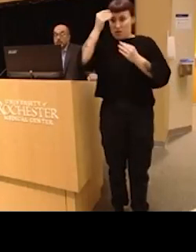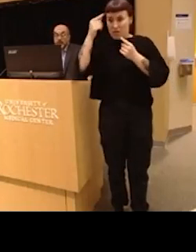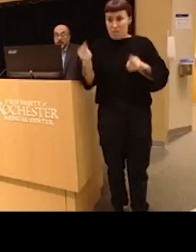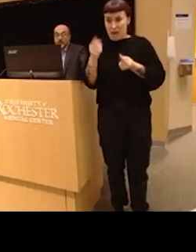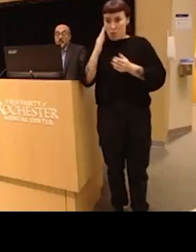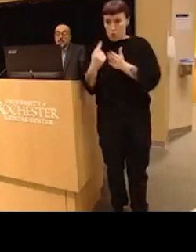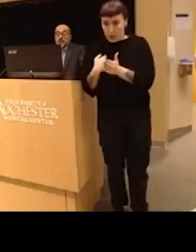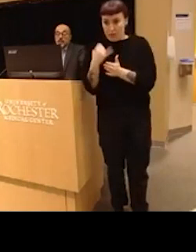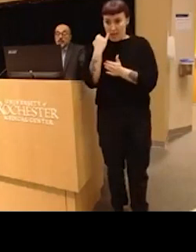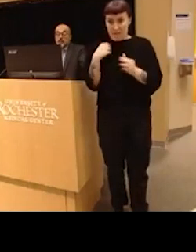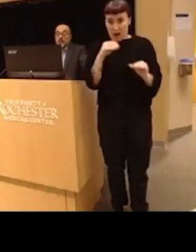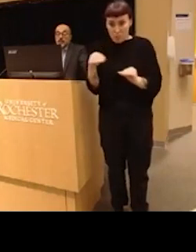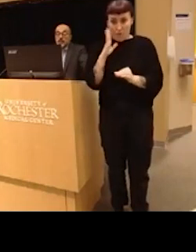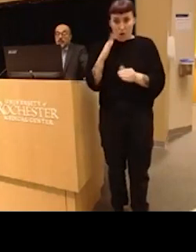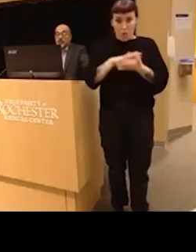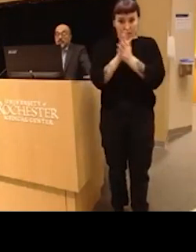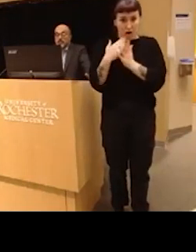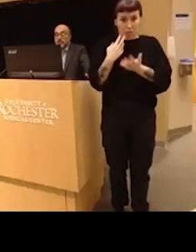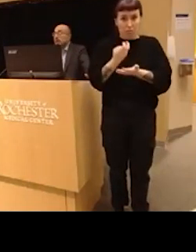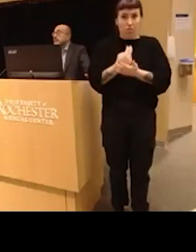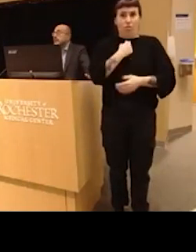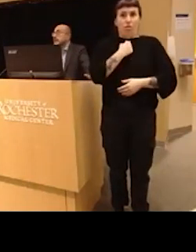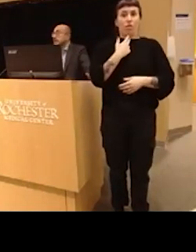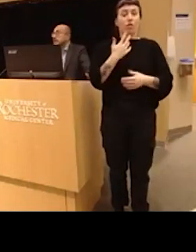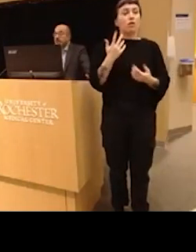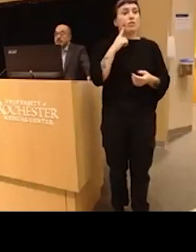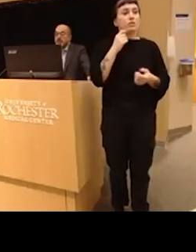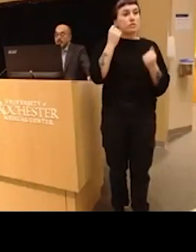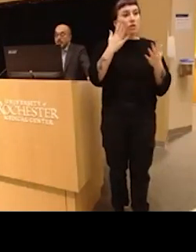to get paralyzed um you know and that relates to lots of thoughts about catastrophizing you